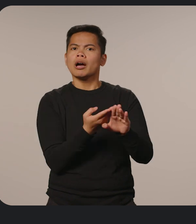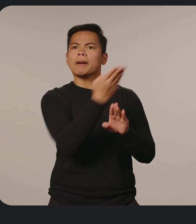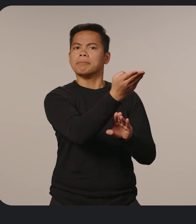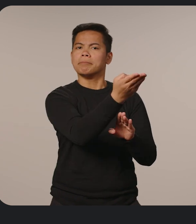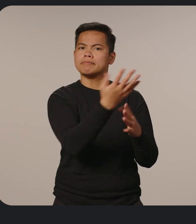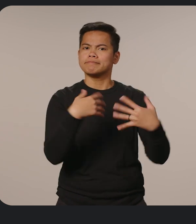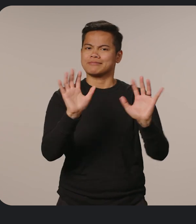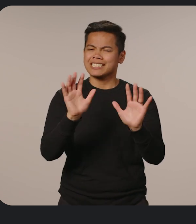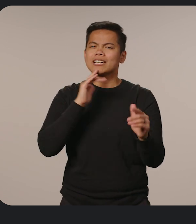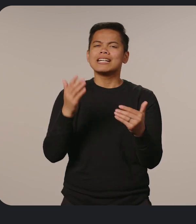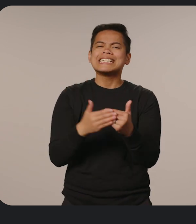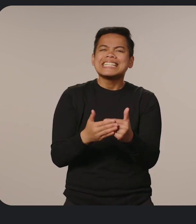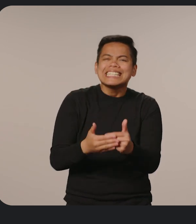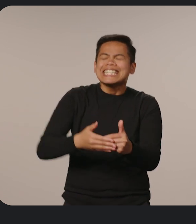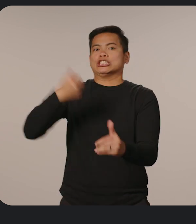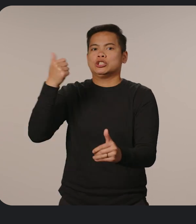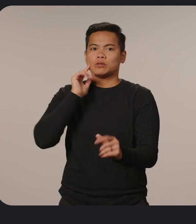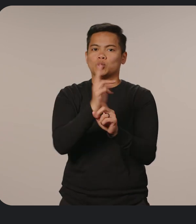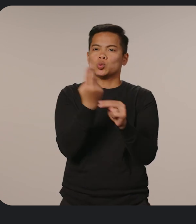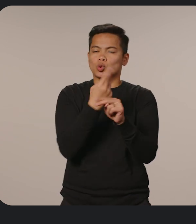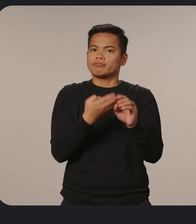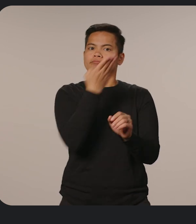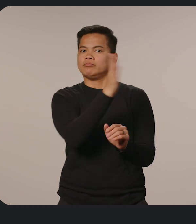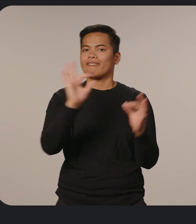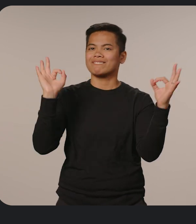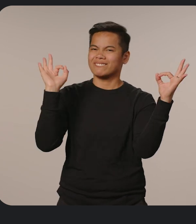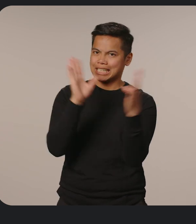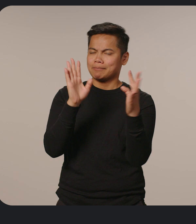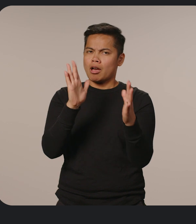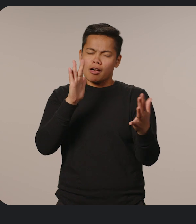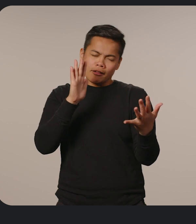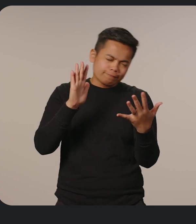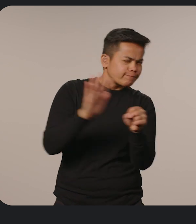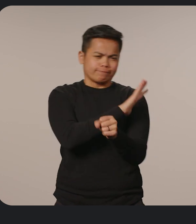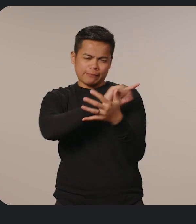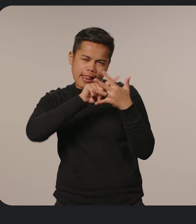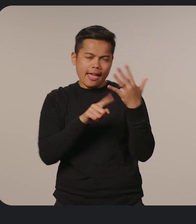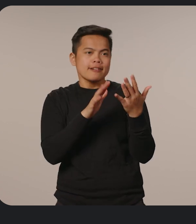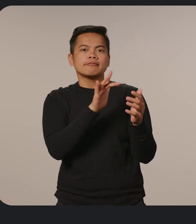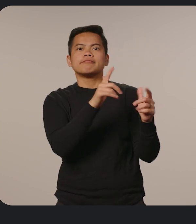pre-release app this makes it easier for your users to